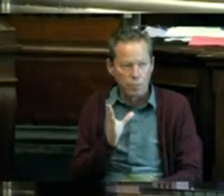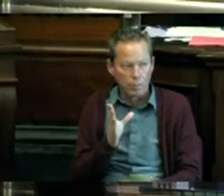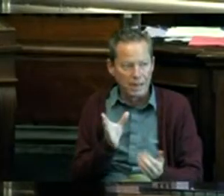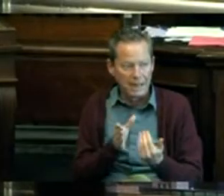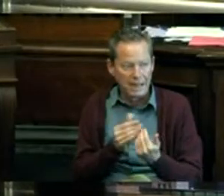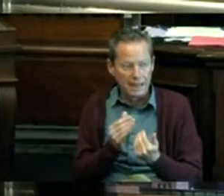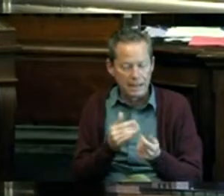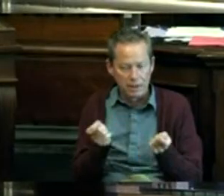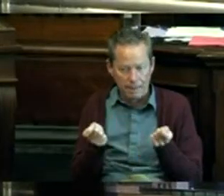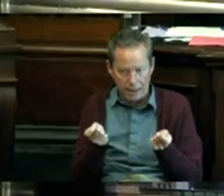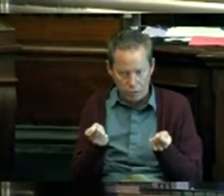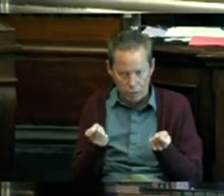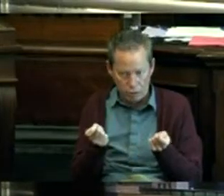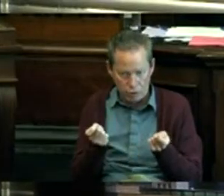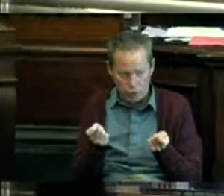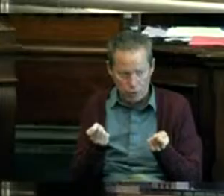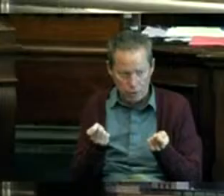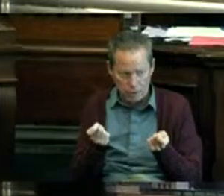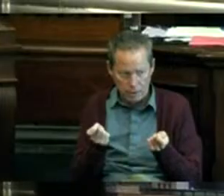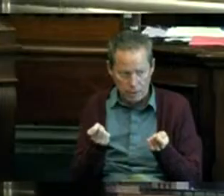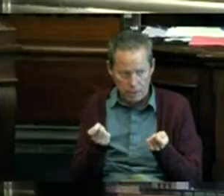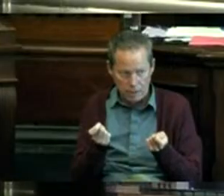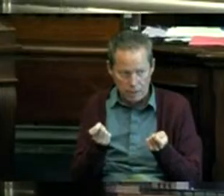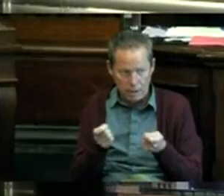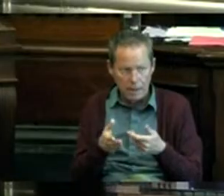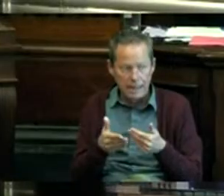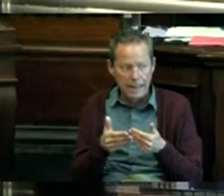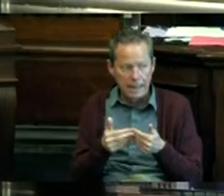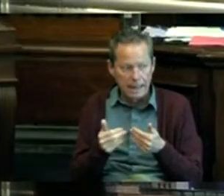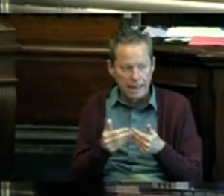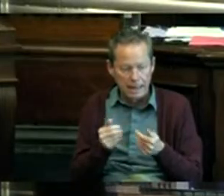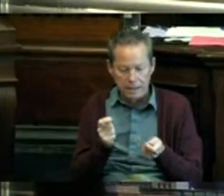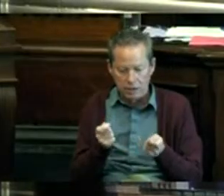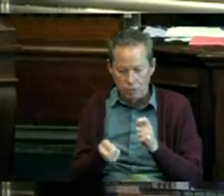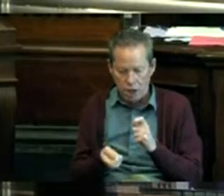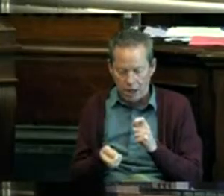be used by the PMO. We chose a